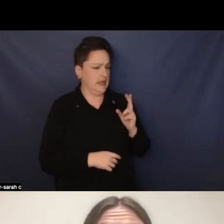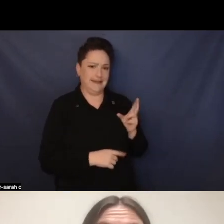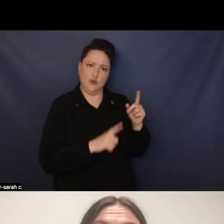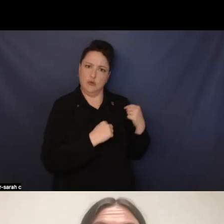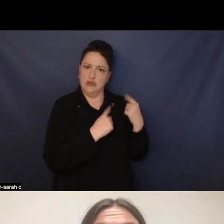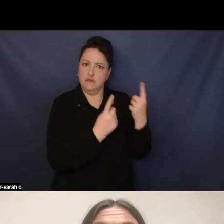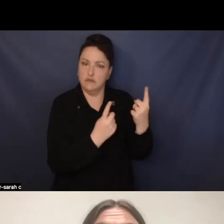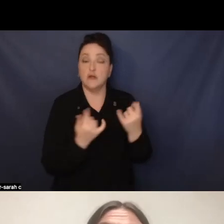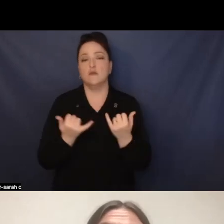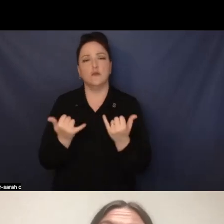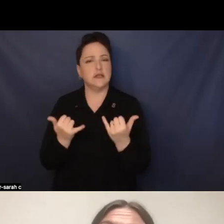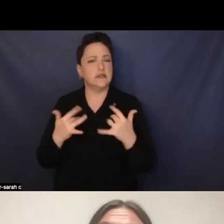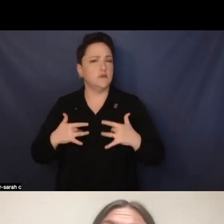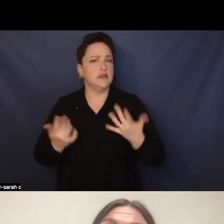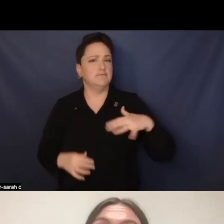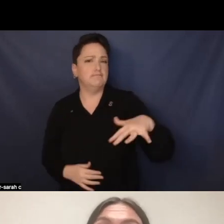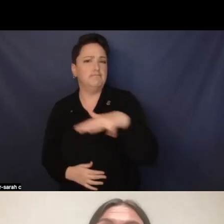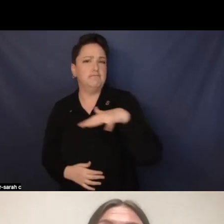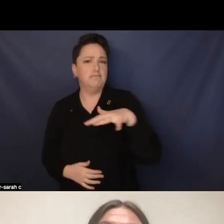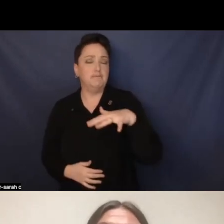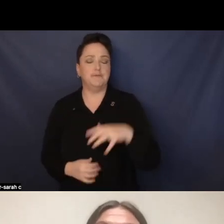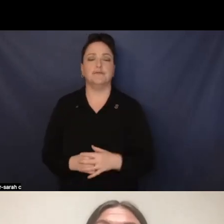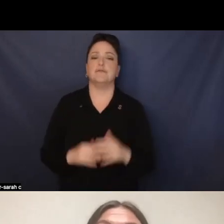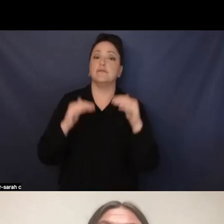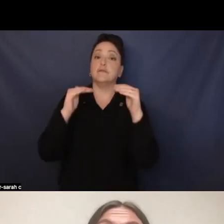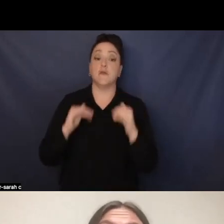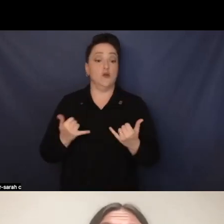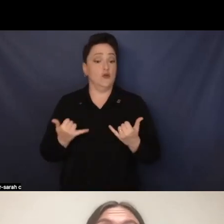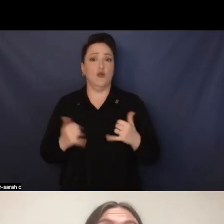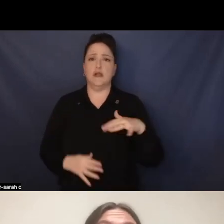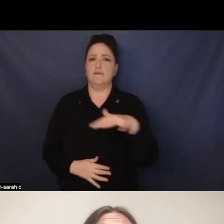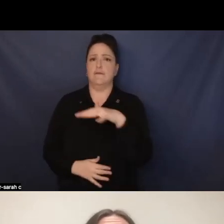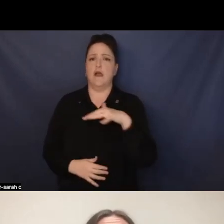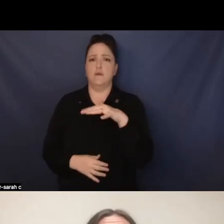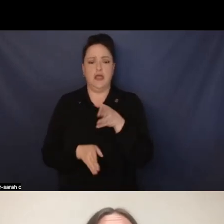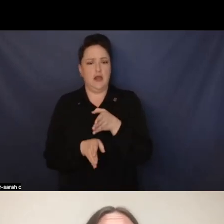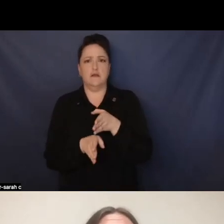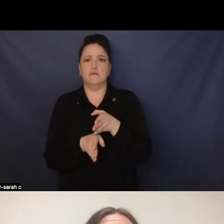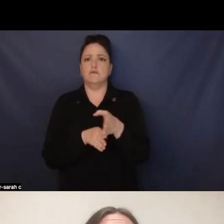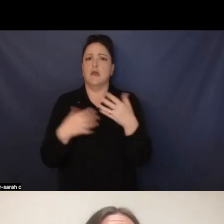current healthcare environment on patients. We will then move into a discussion about the